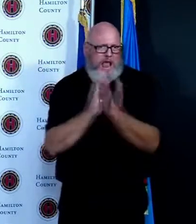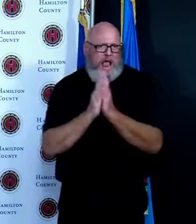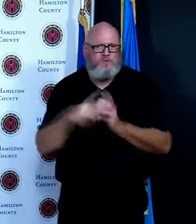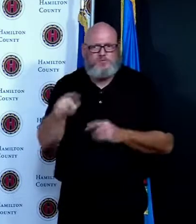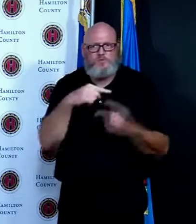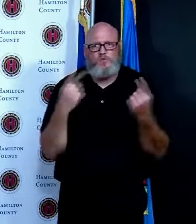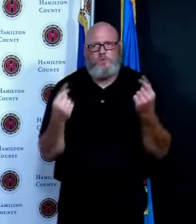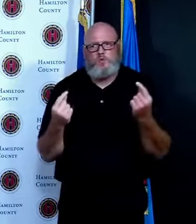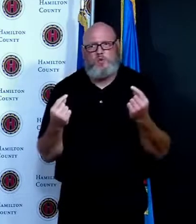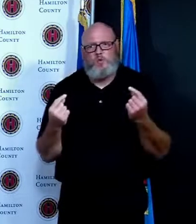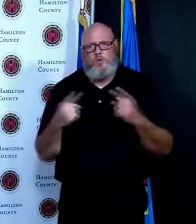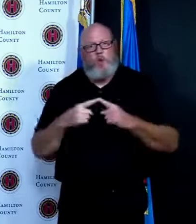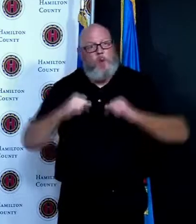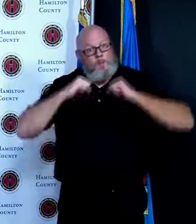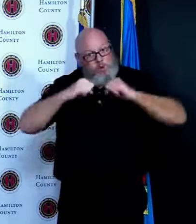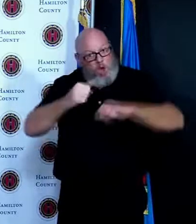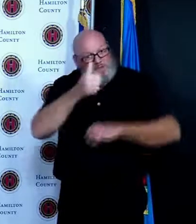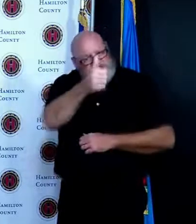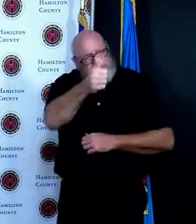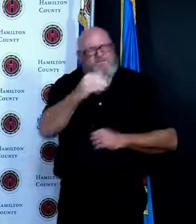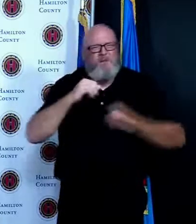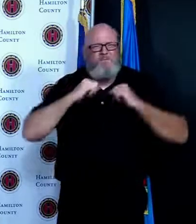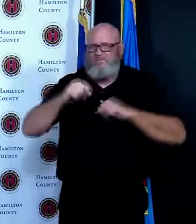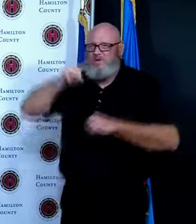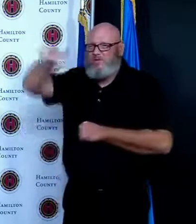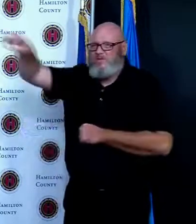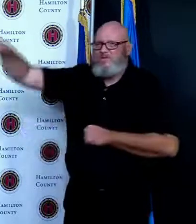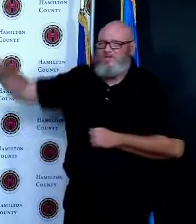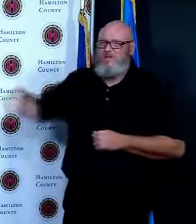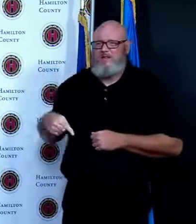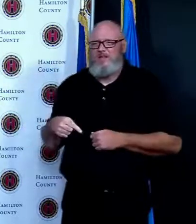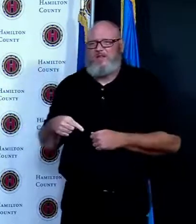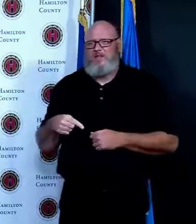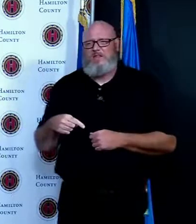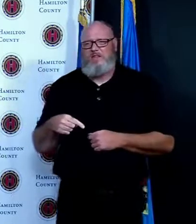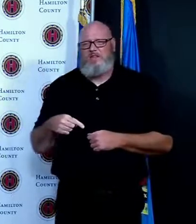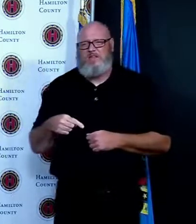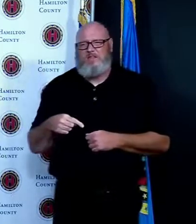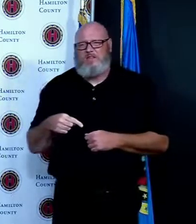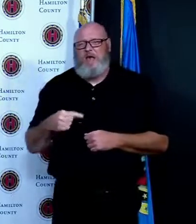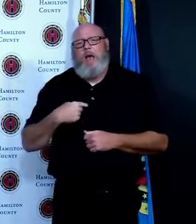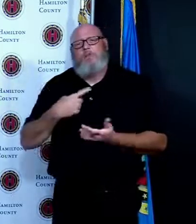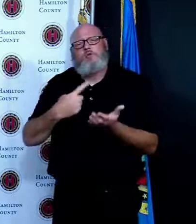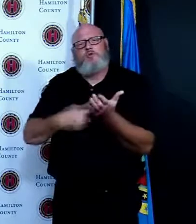are around you but it's when you're in these smaller settings when maybe you're in your home